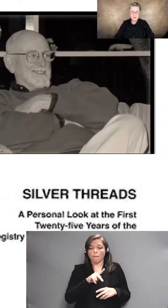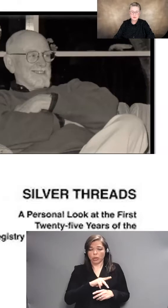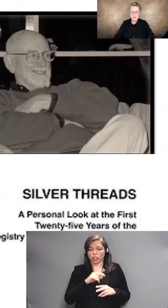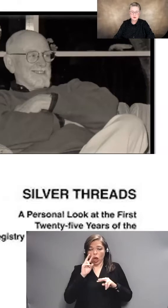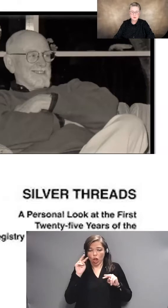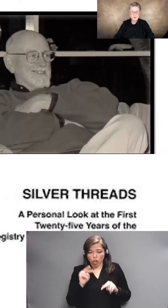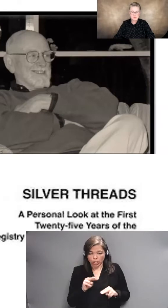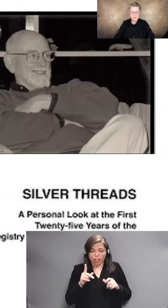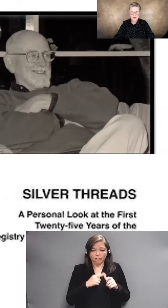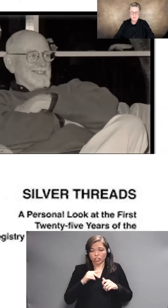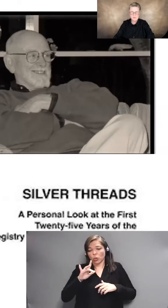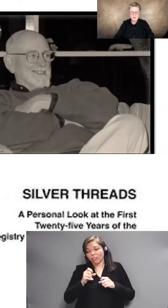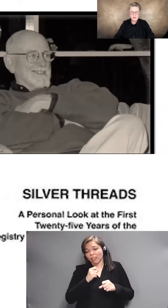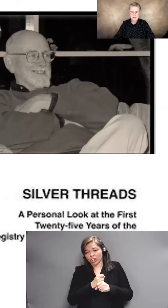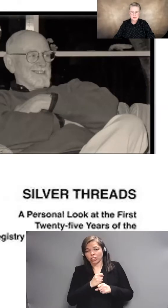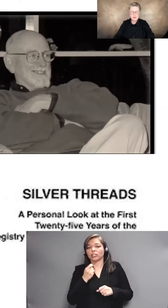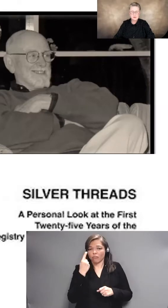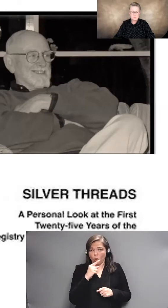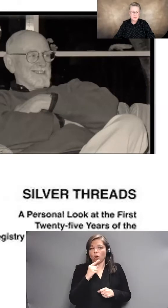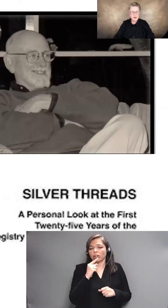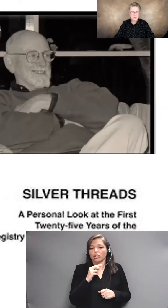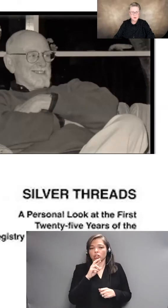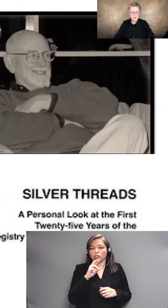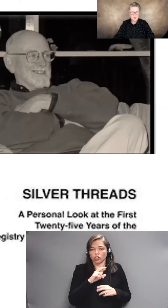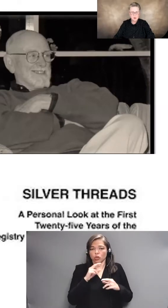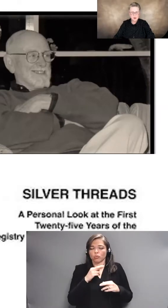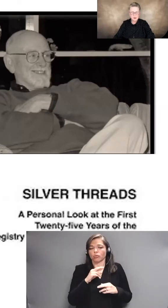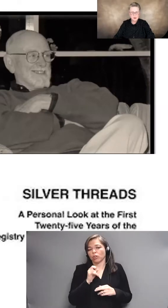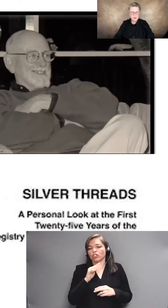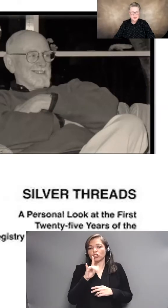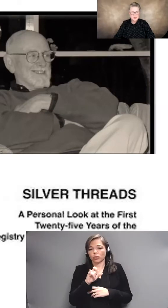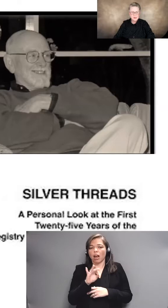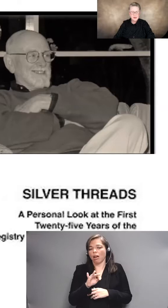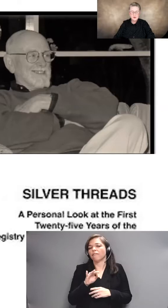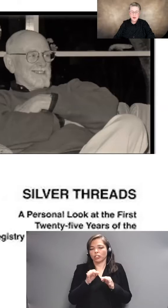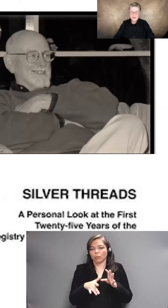of the Registry of Interpreters for the Deaf and Lou Fant wrote that book and if you haven't